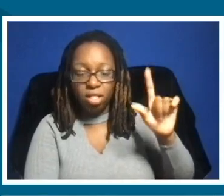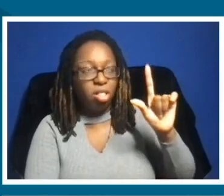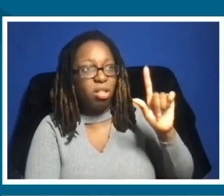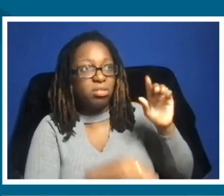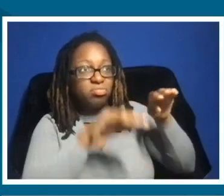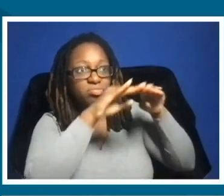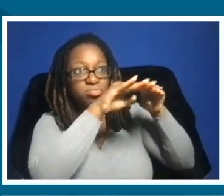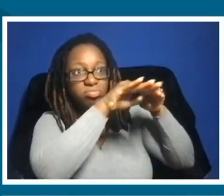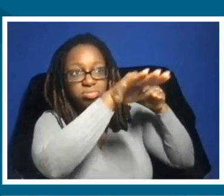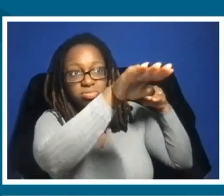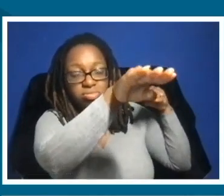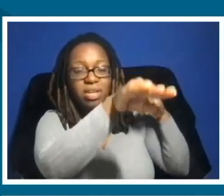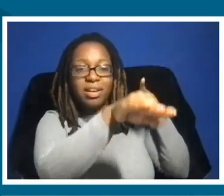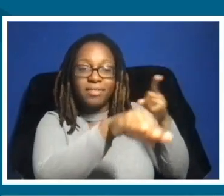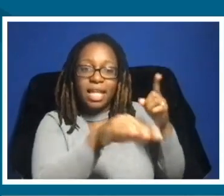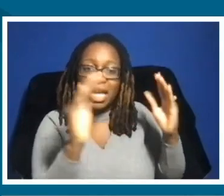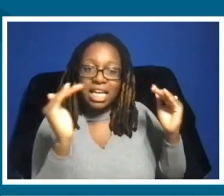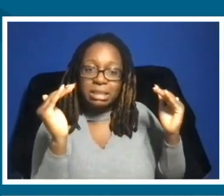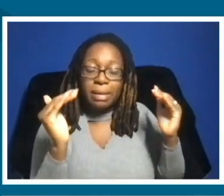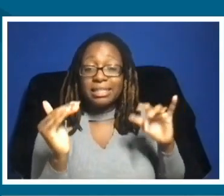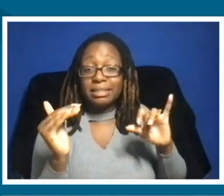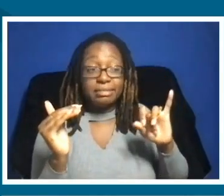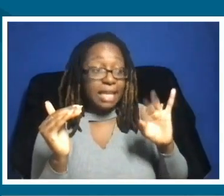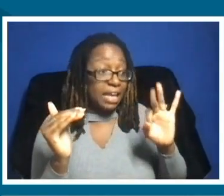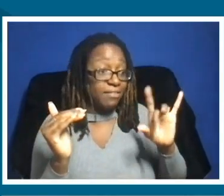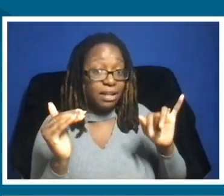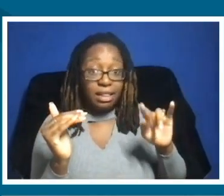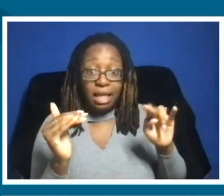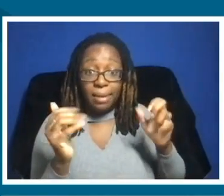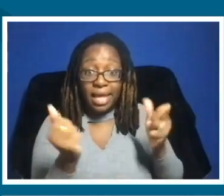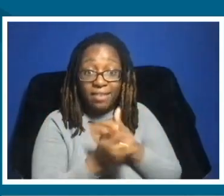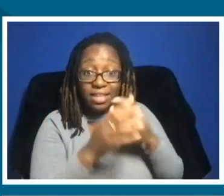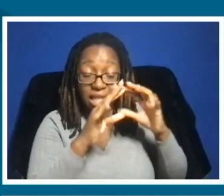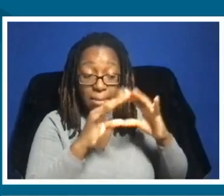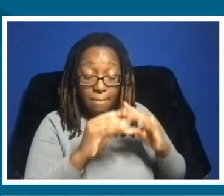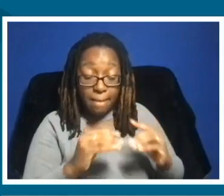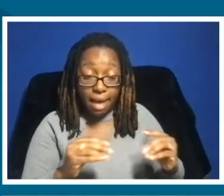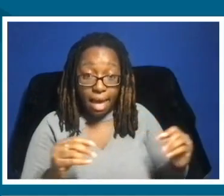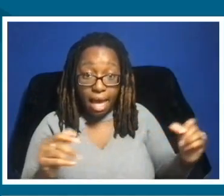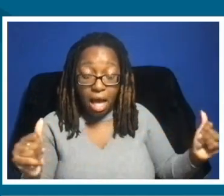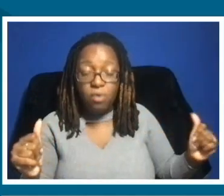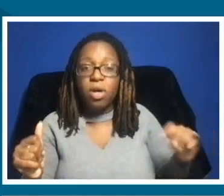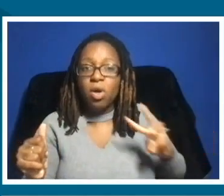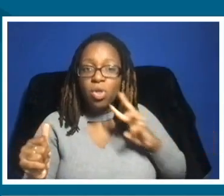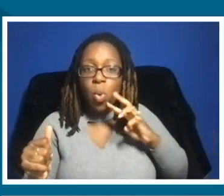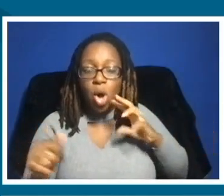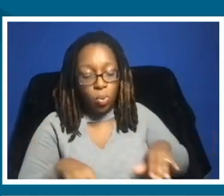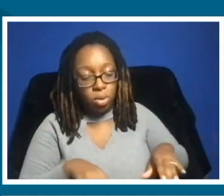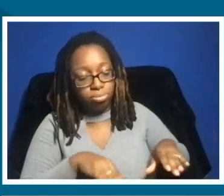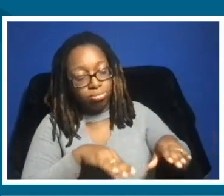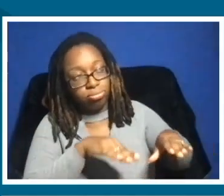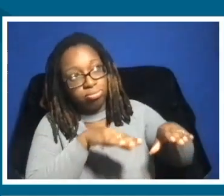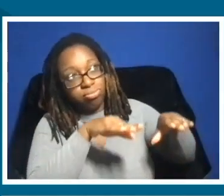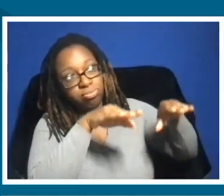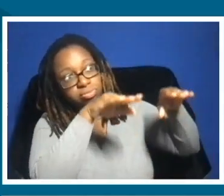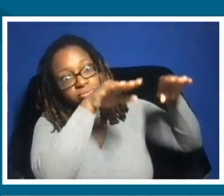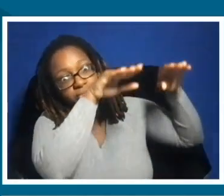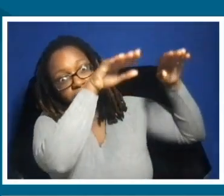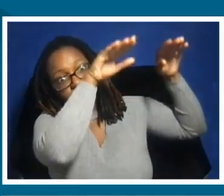would rise after the ice caps melt and